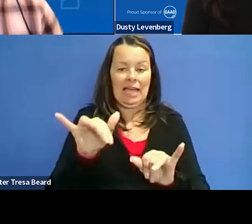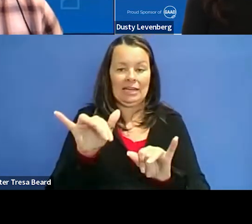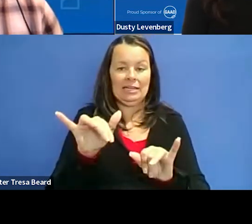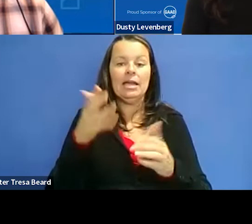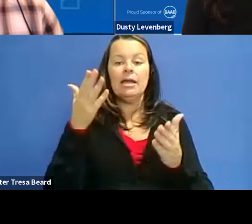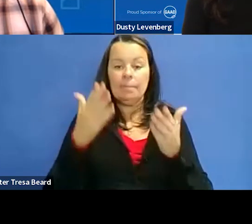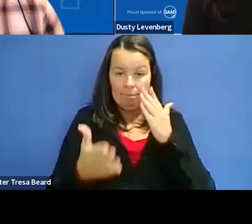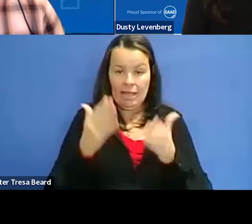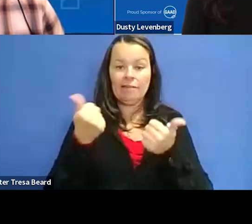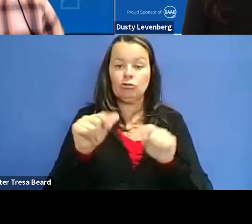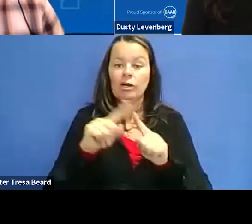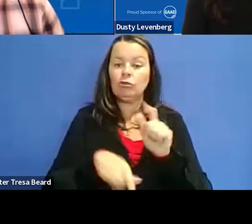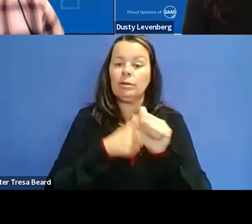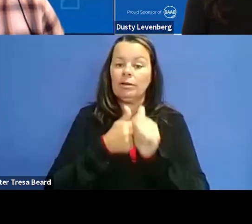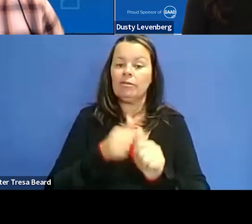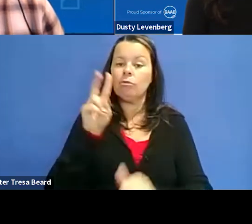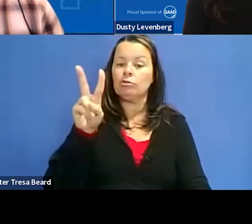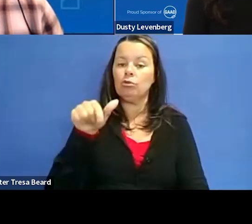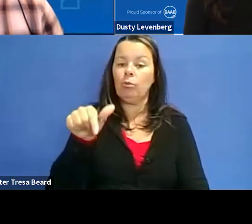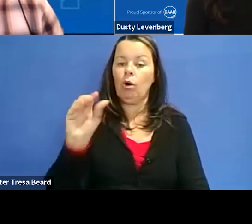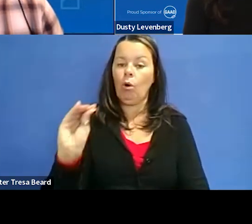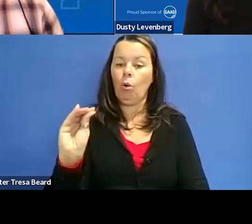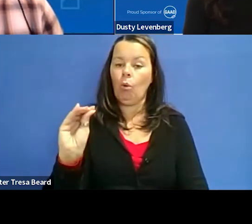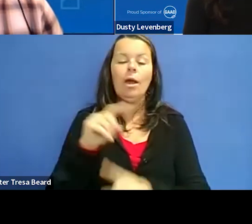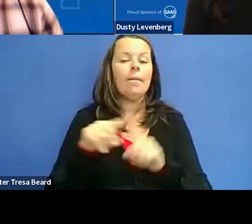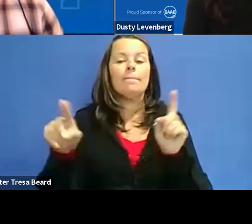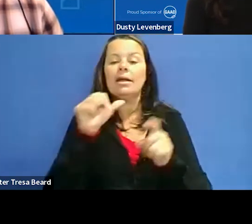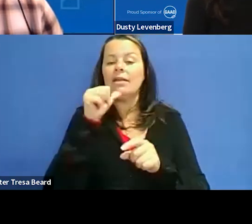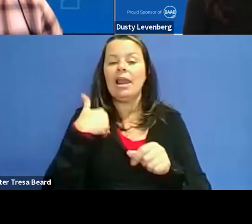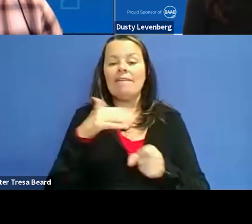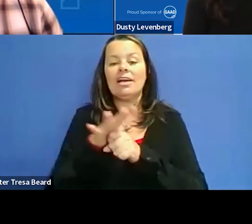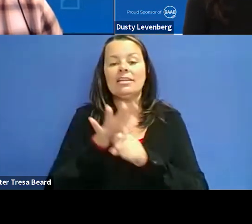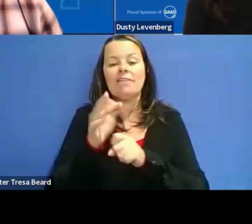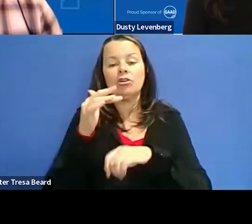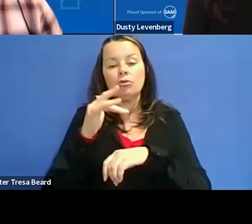to be compliant to WCAG 2.0 but not enough resources or time commitment to make